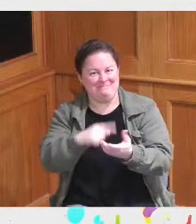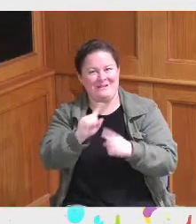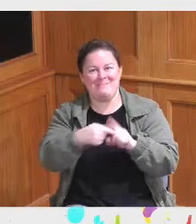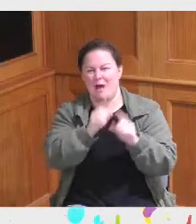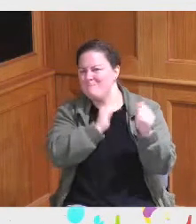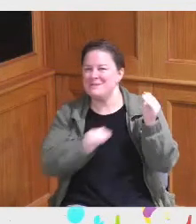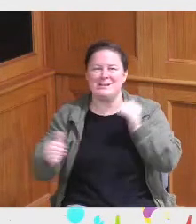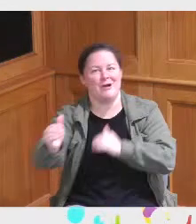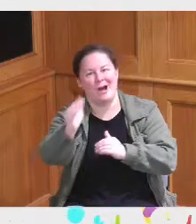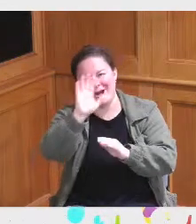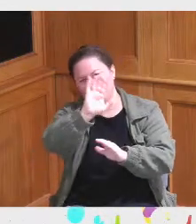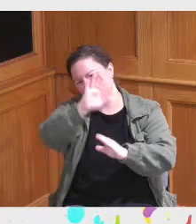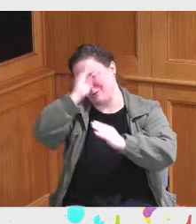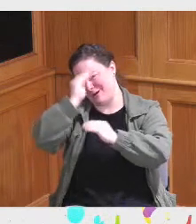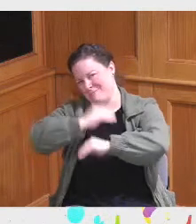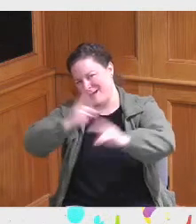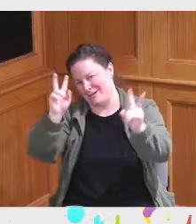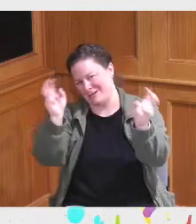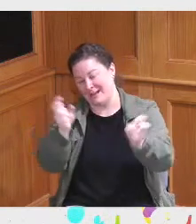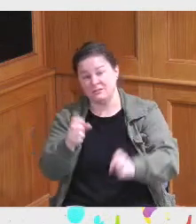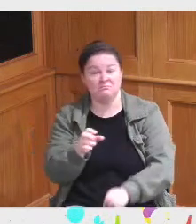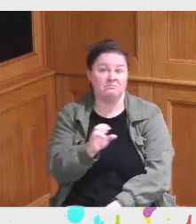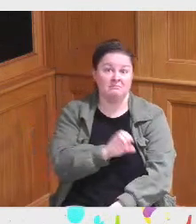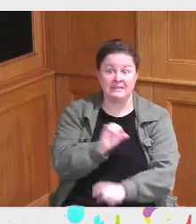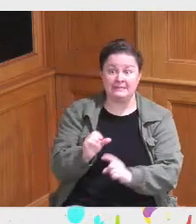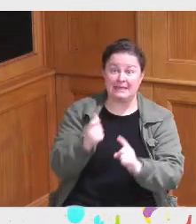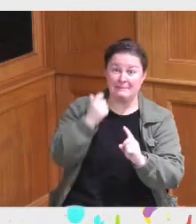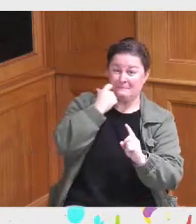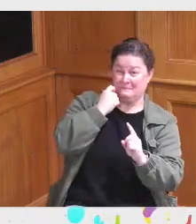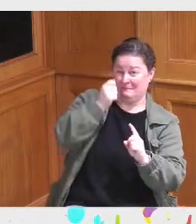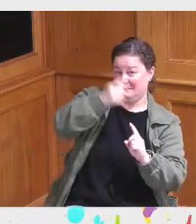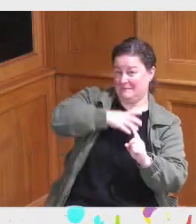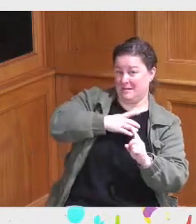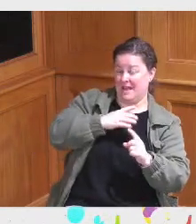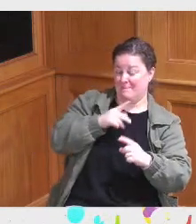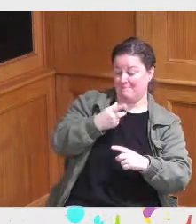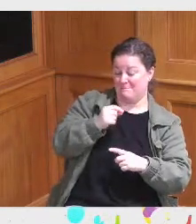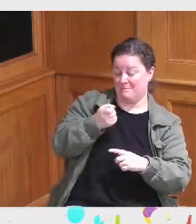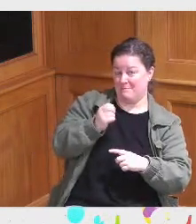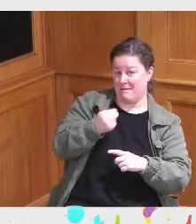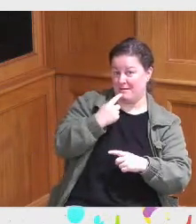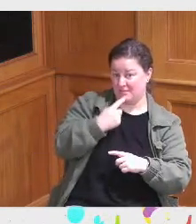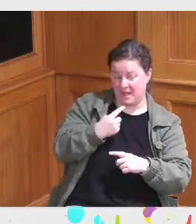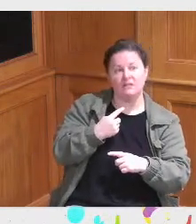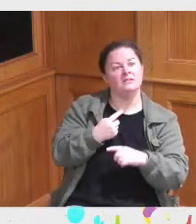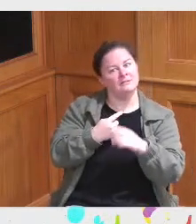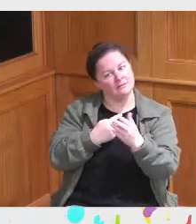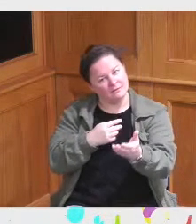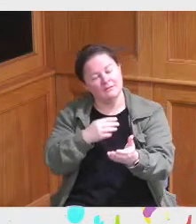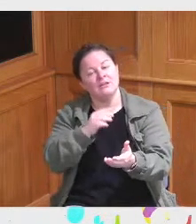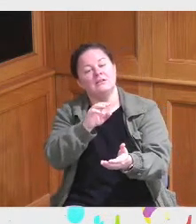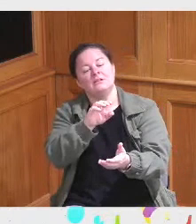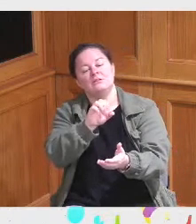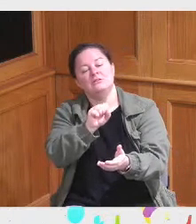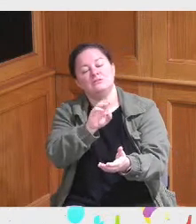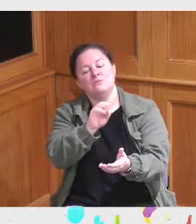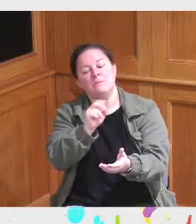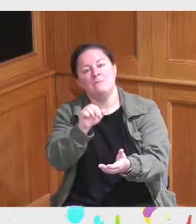Director Patton said this came from Commissioner simmer Dumas who brought this to us and there's a